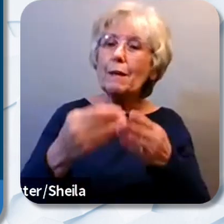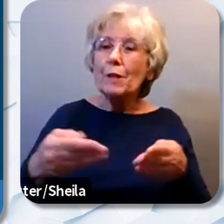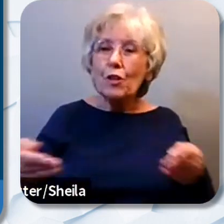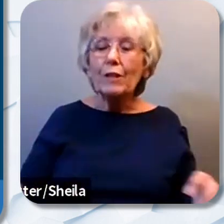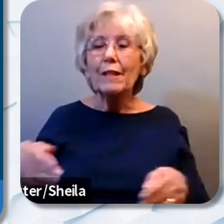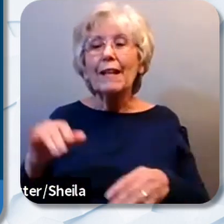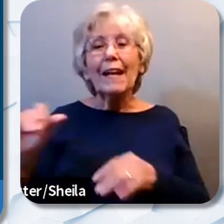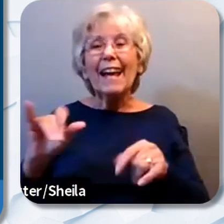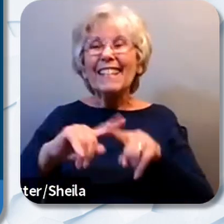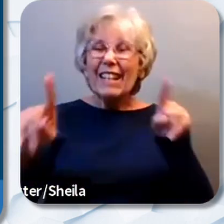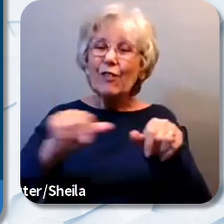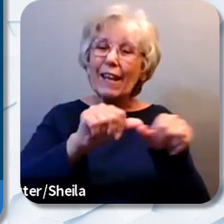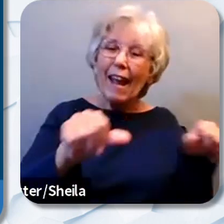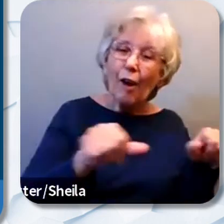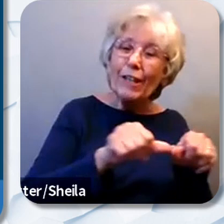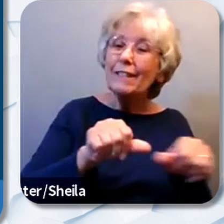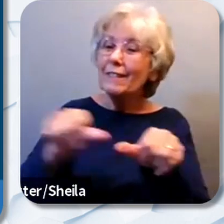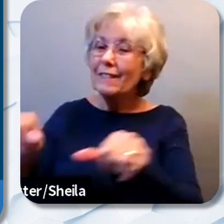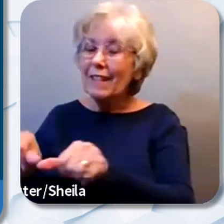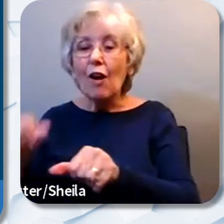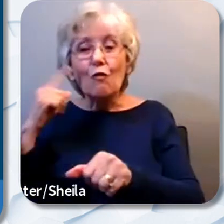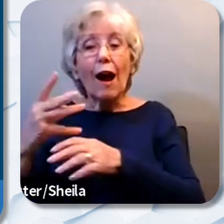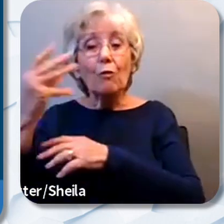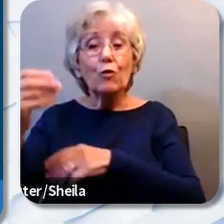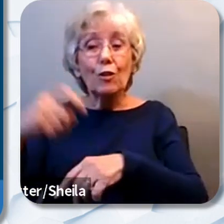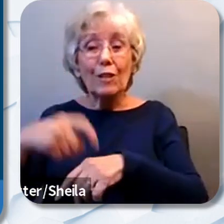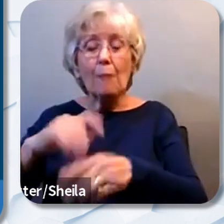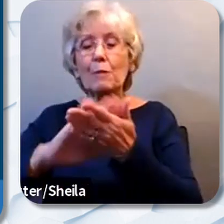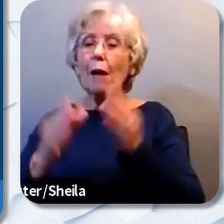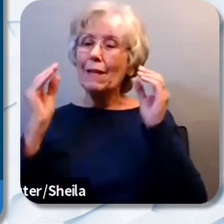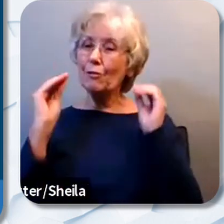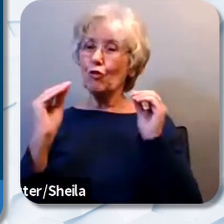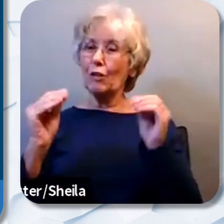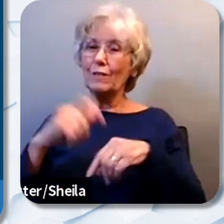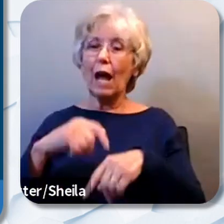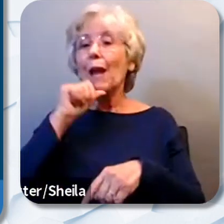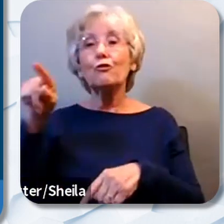The different areas, in order for the outdoor time to be instructional it's not recess like at the